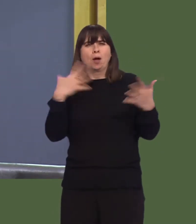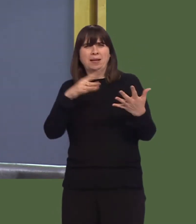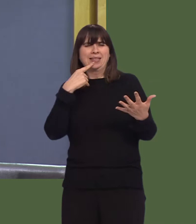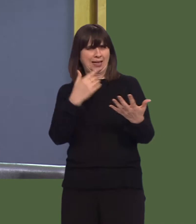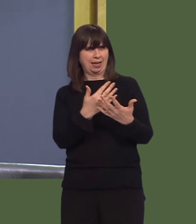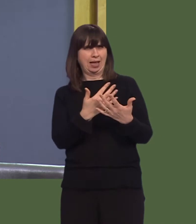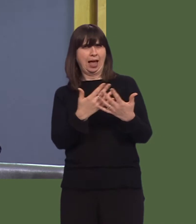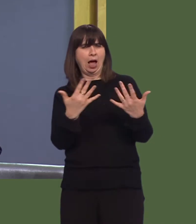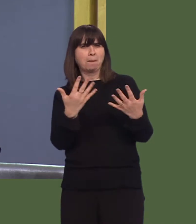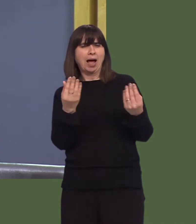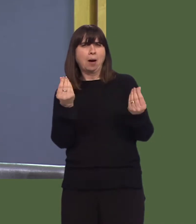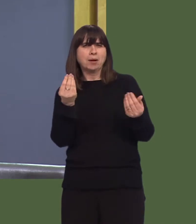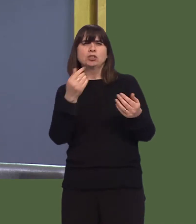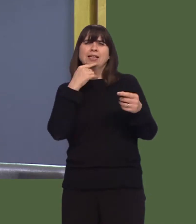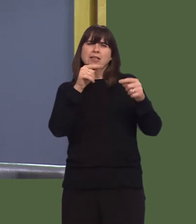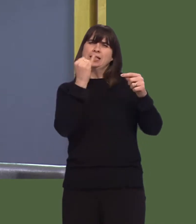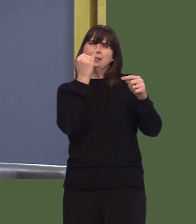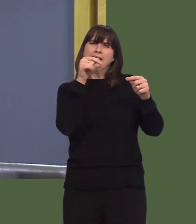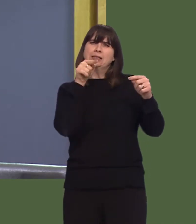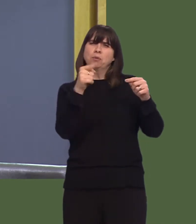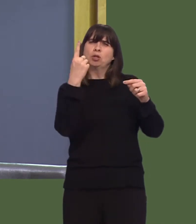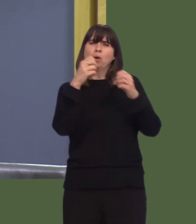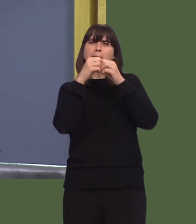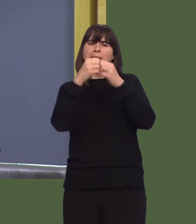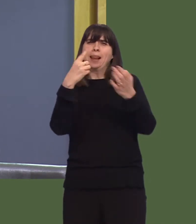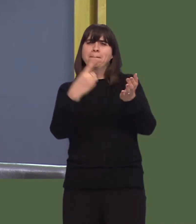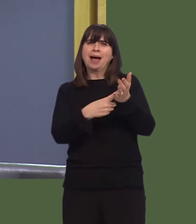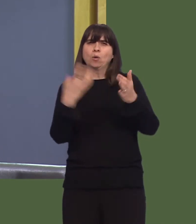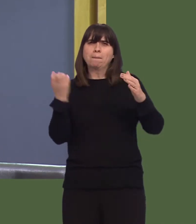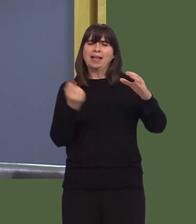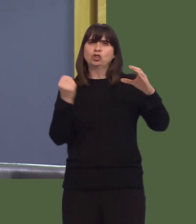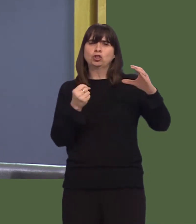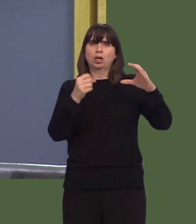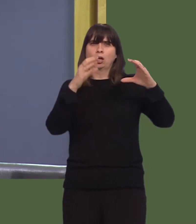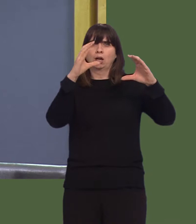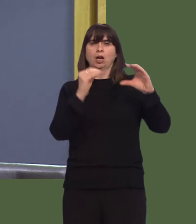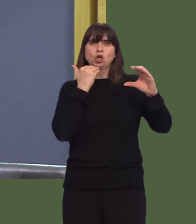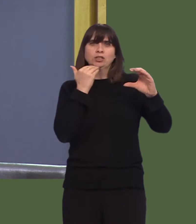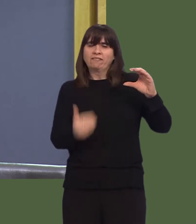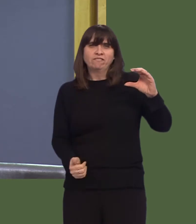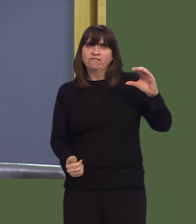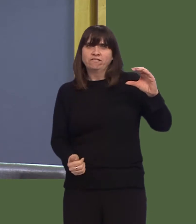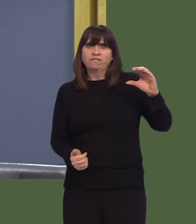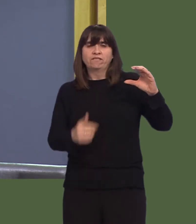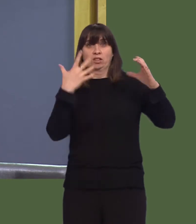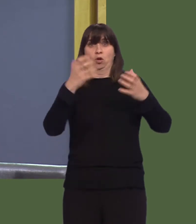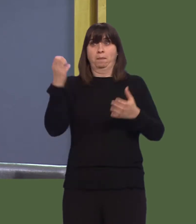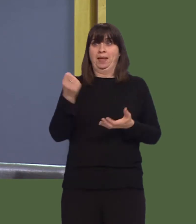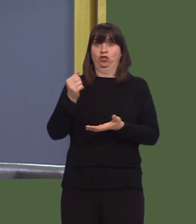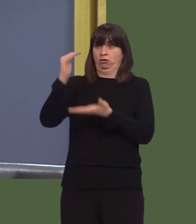for the pension deficit of £6.1 billion, and Universities UK has agreed an independent expert panel to review it.